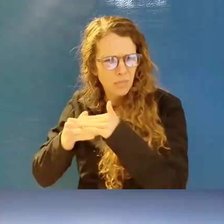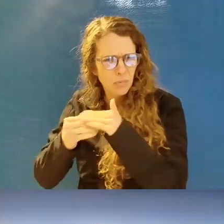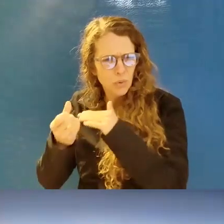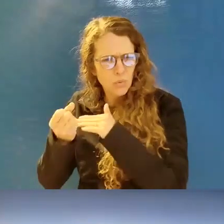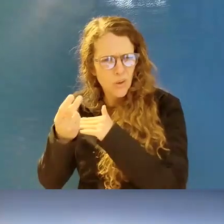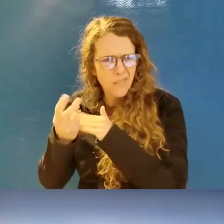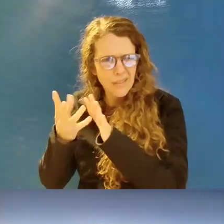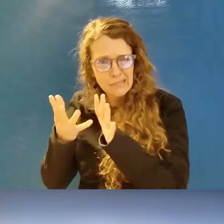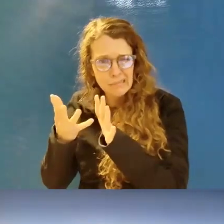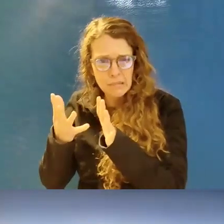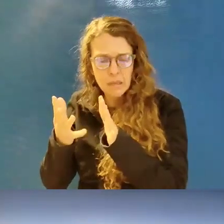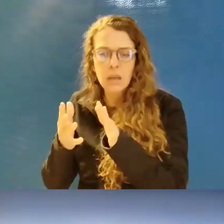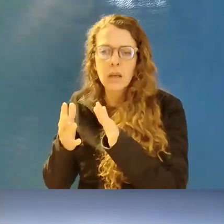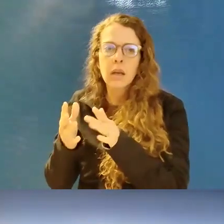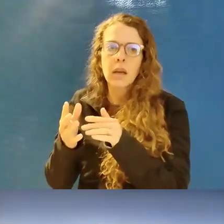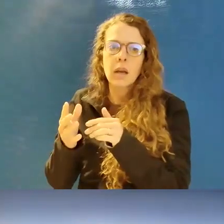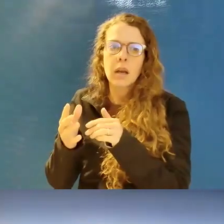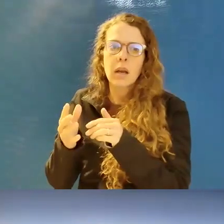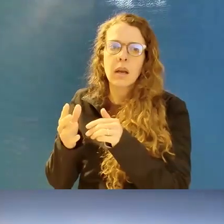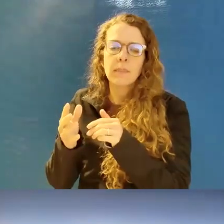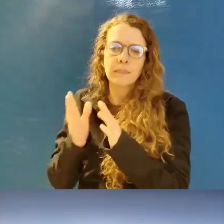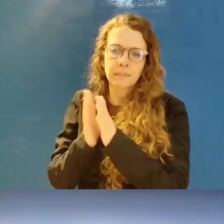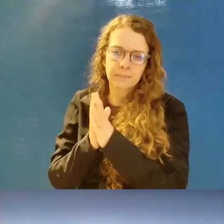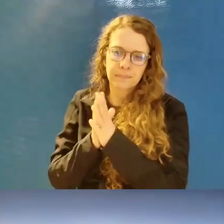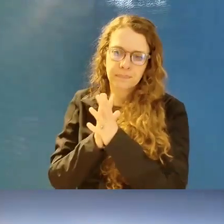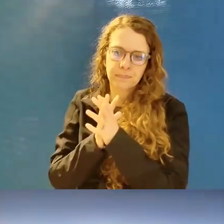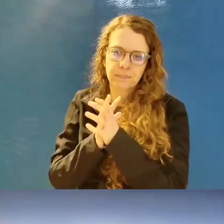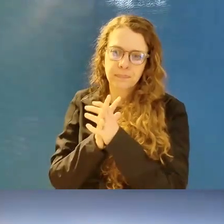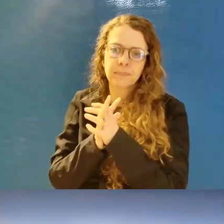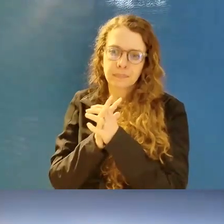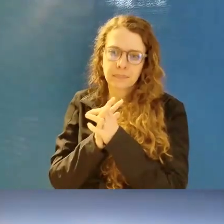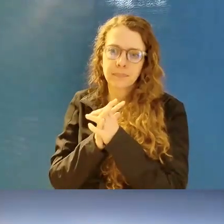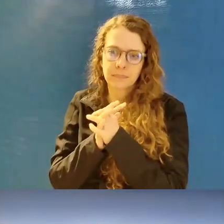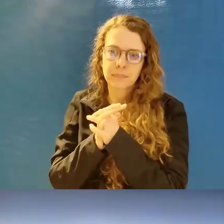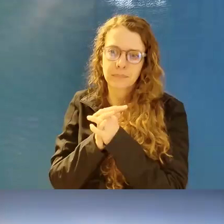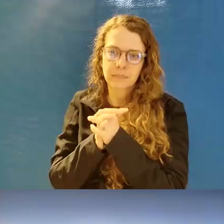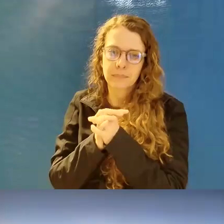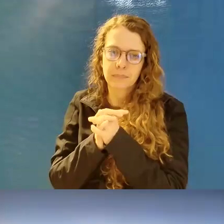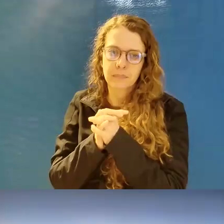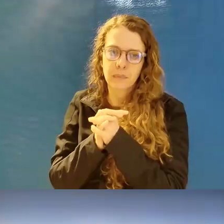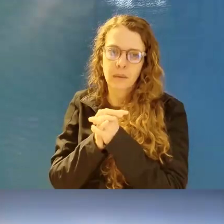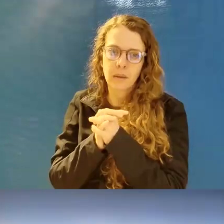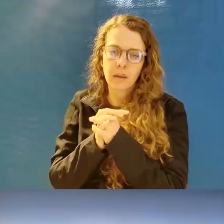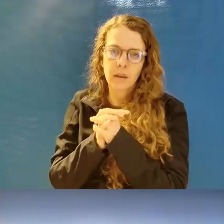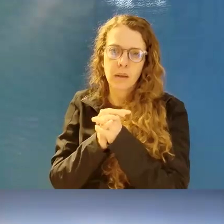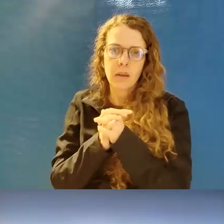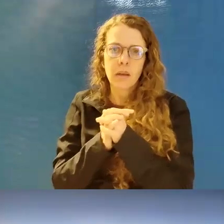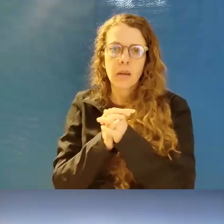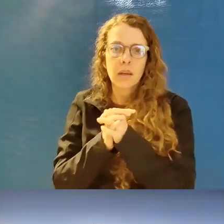You know, if you, you know, even if they're not every single week,